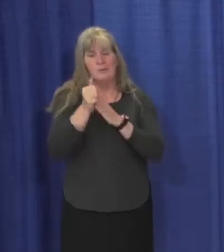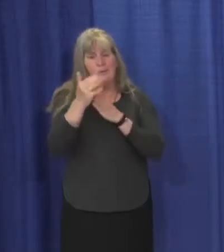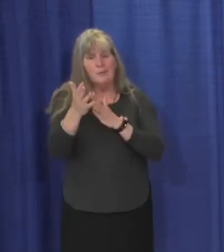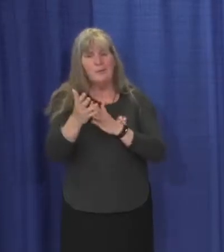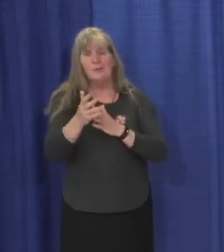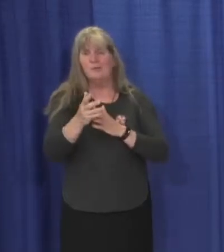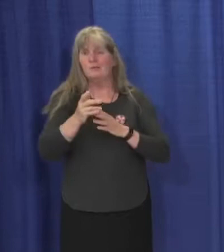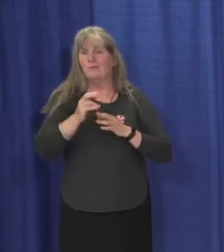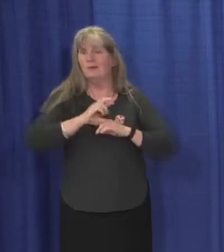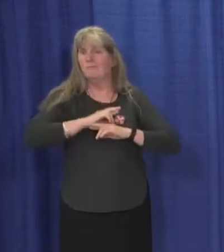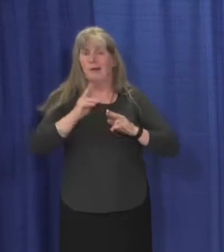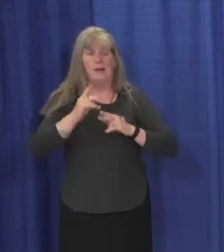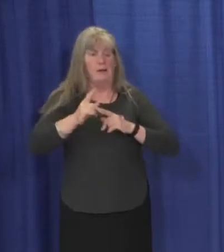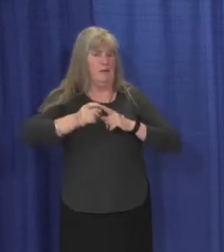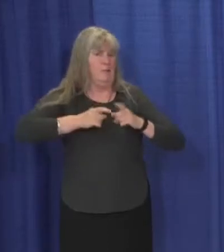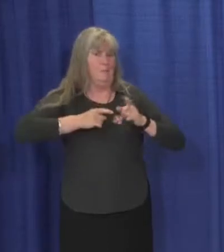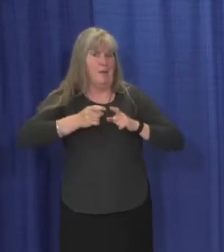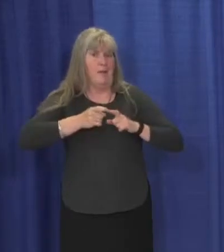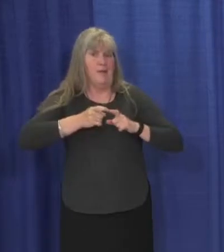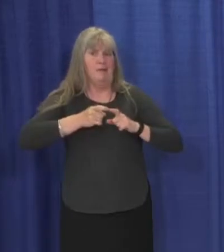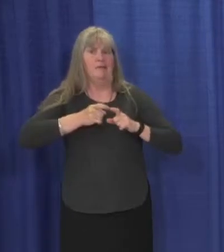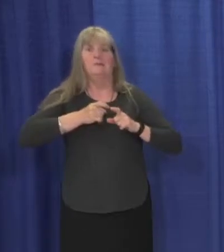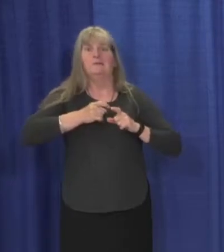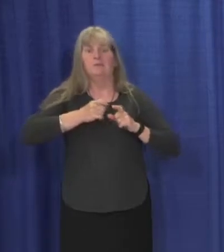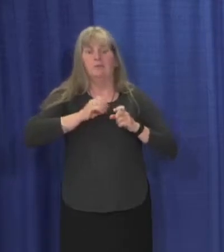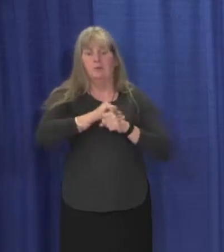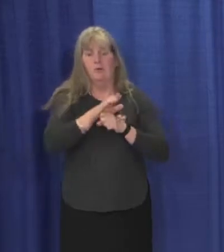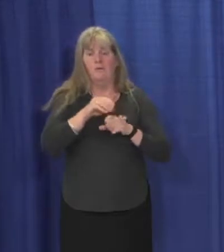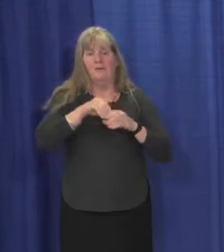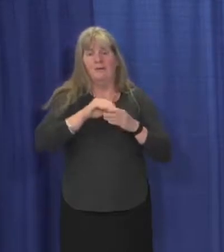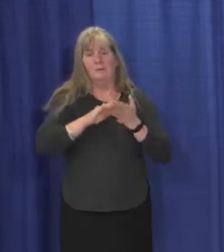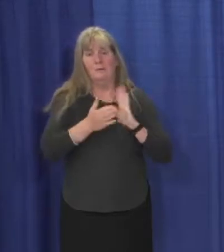engaged leaders and the capacity to manage and contain the